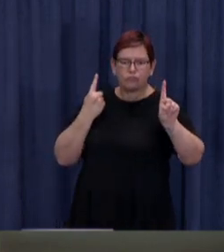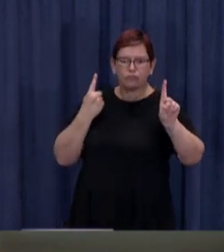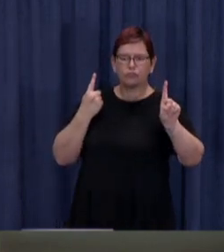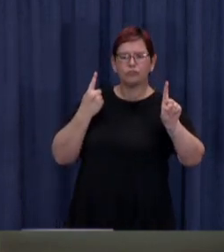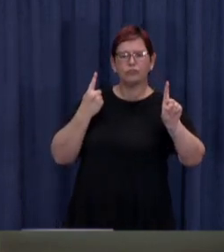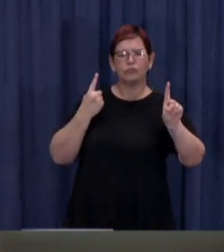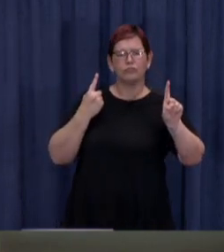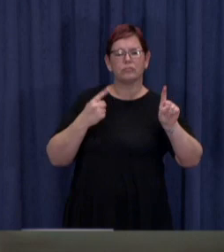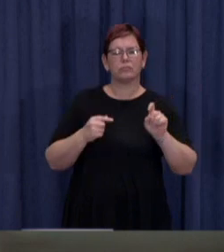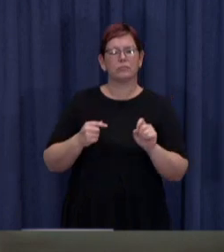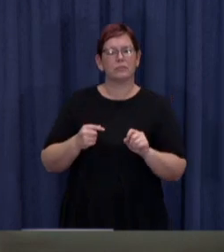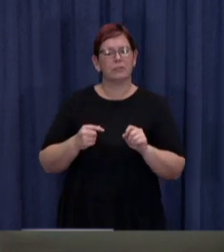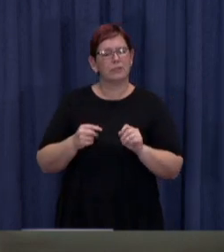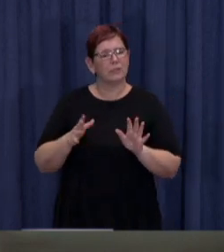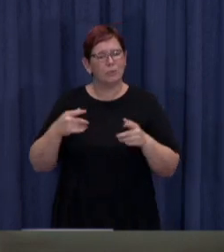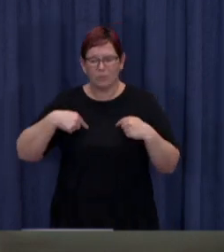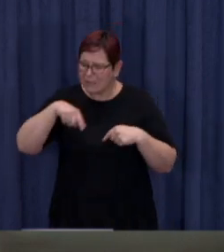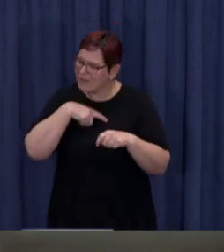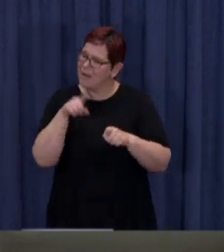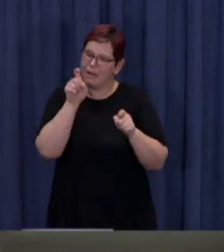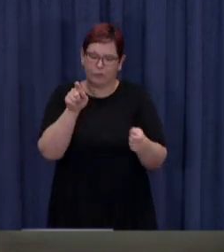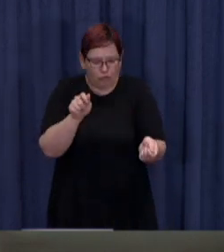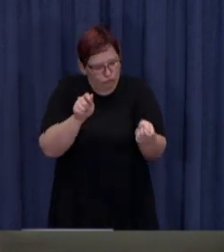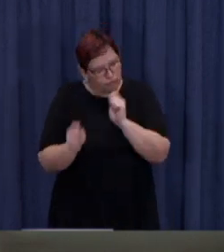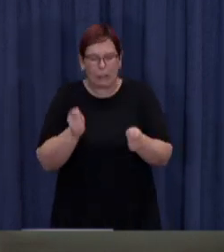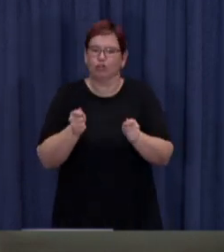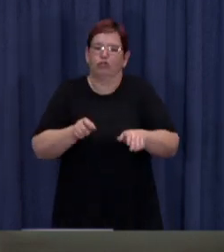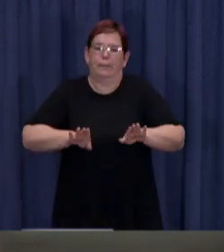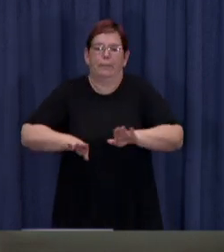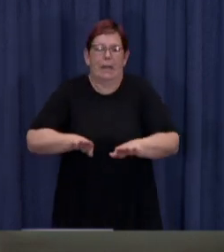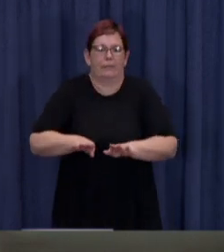have to do to change our behavior for a period of time to put this behind us